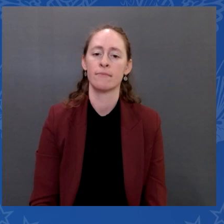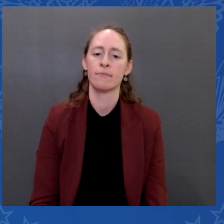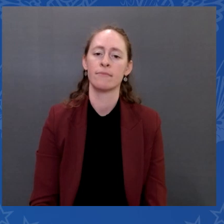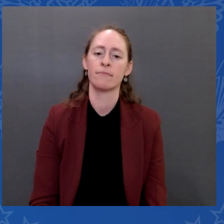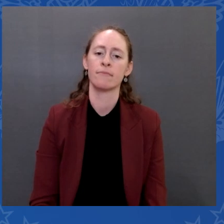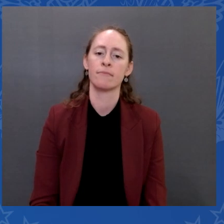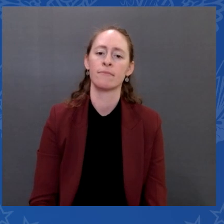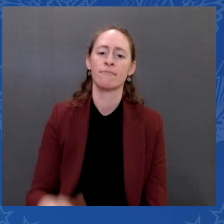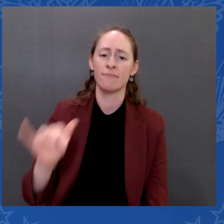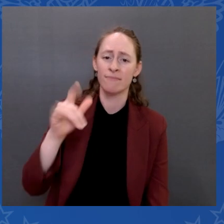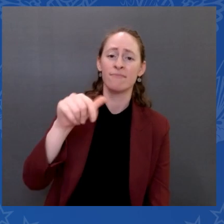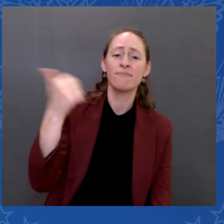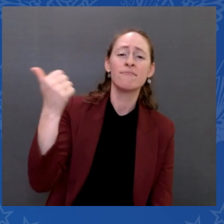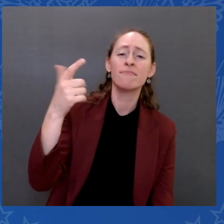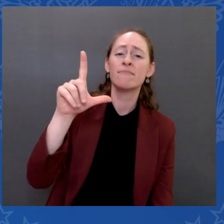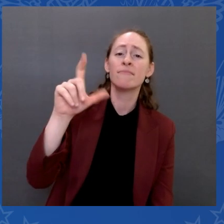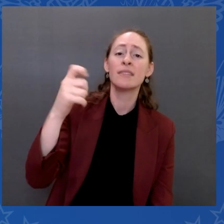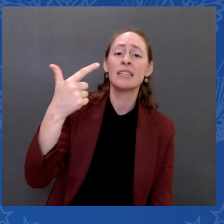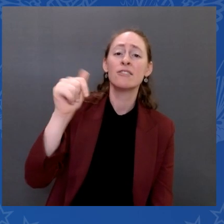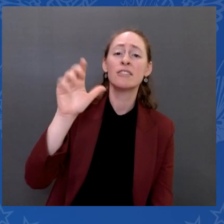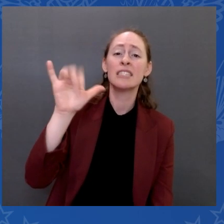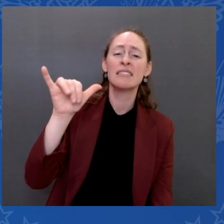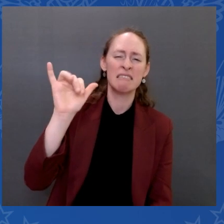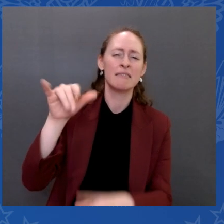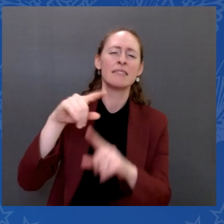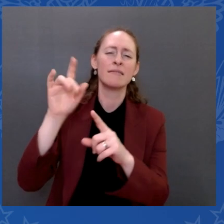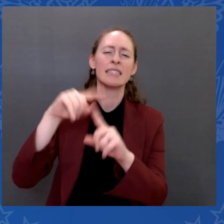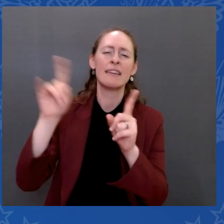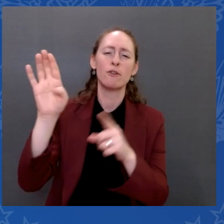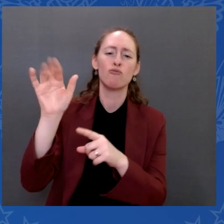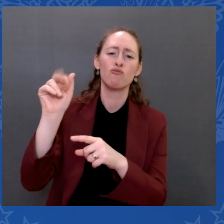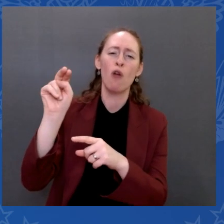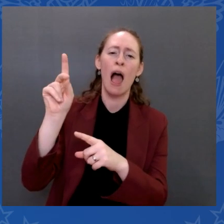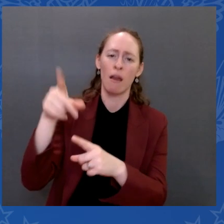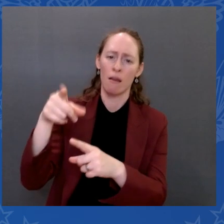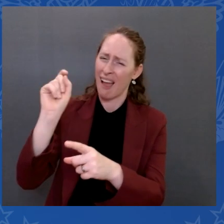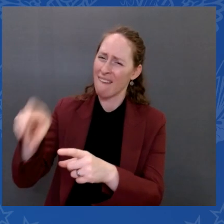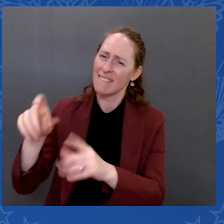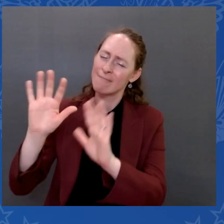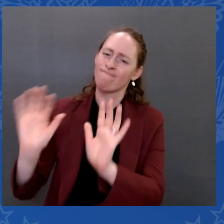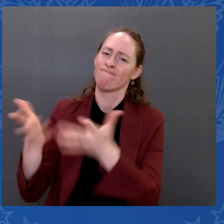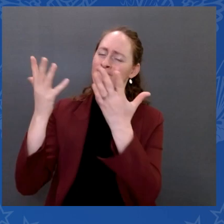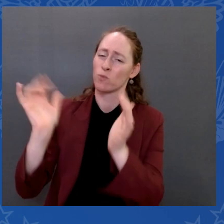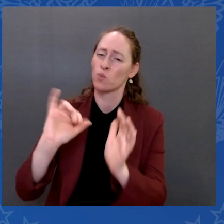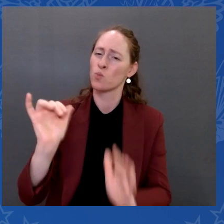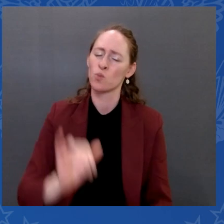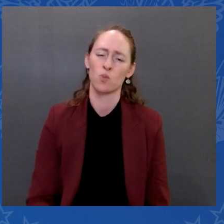I think that's why some of this funding is so critical to ensure the kind of investments we need made